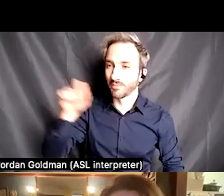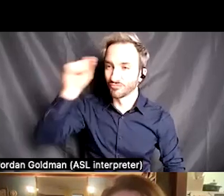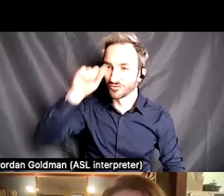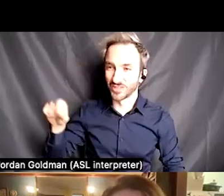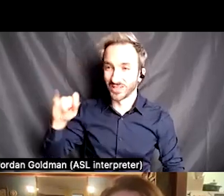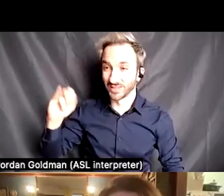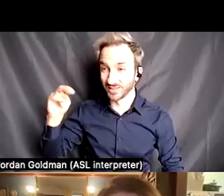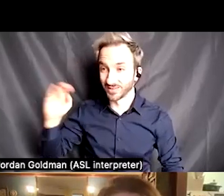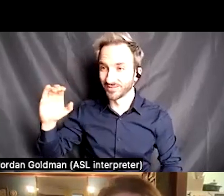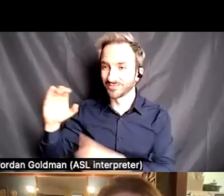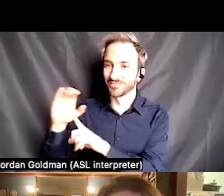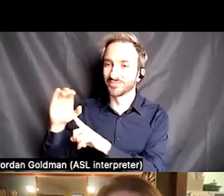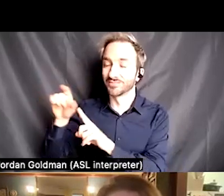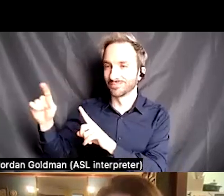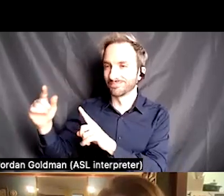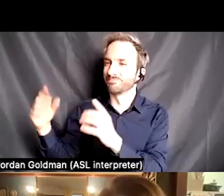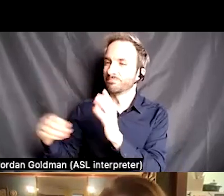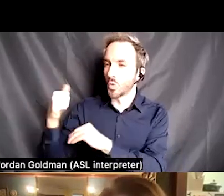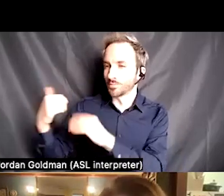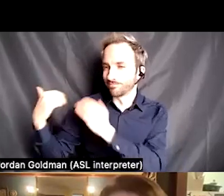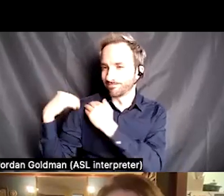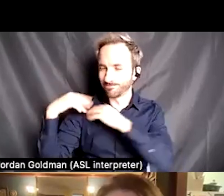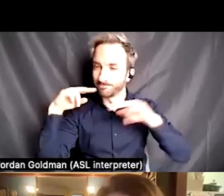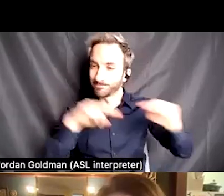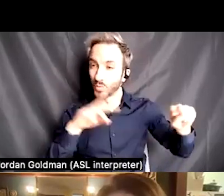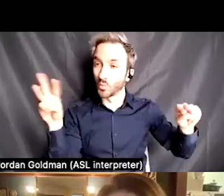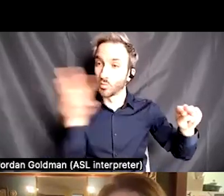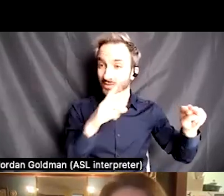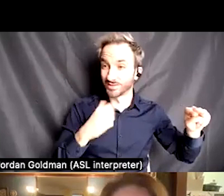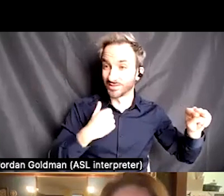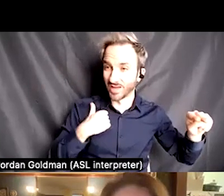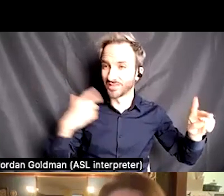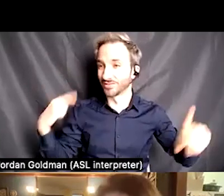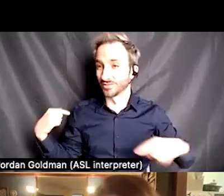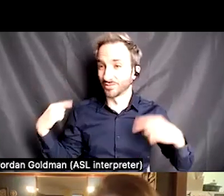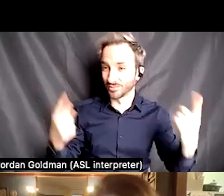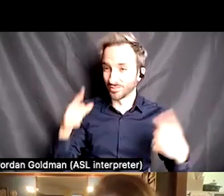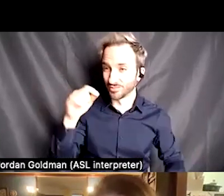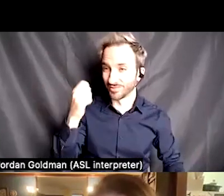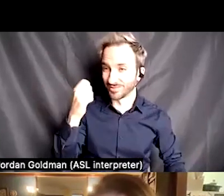special sales in Western Canada since 2019. We are so excited to have you here. Welcome, Pavan.